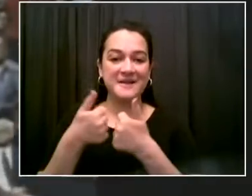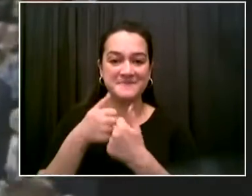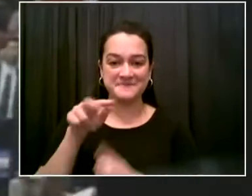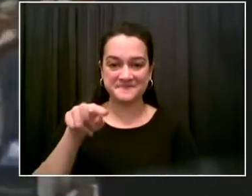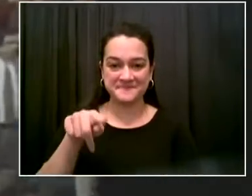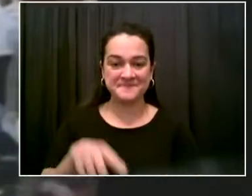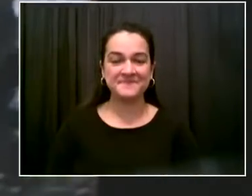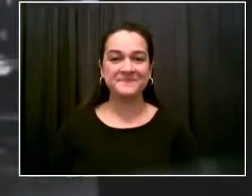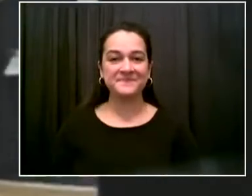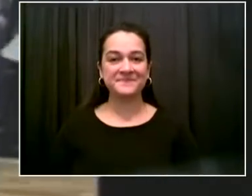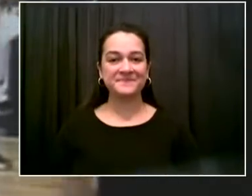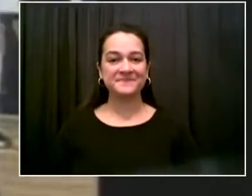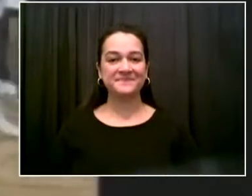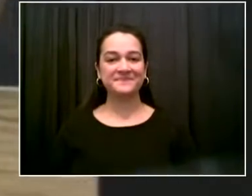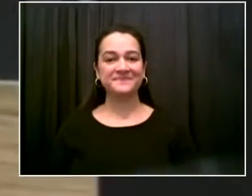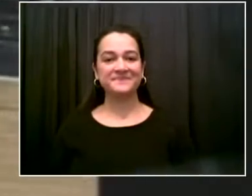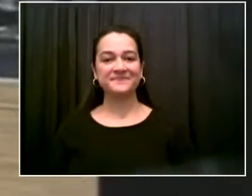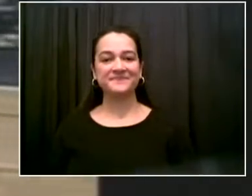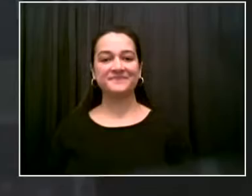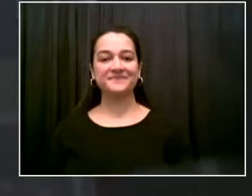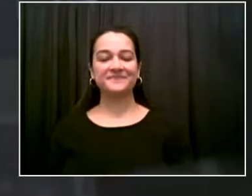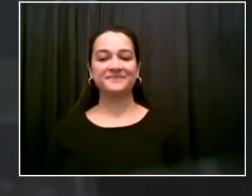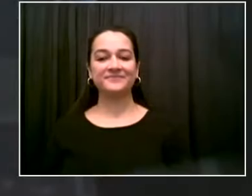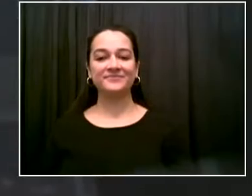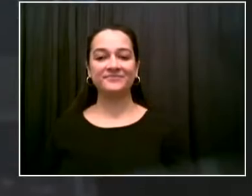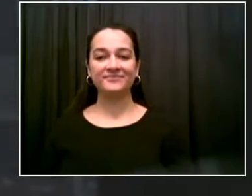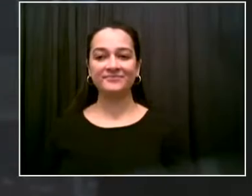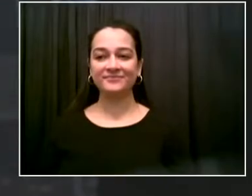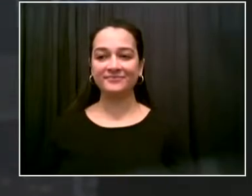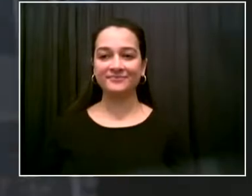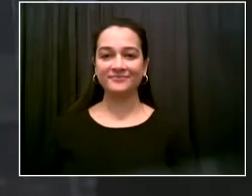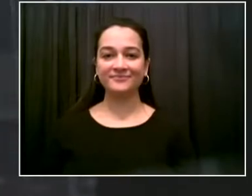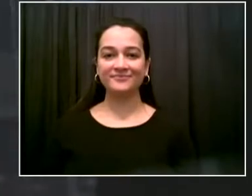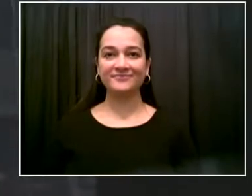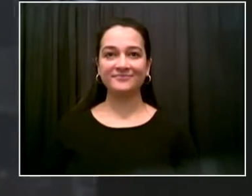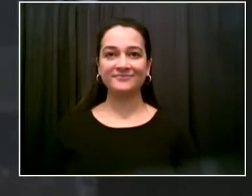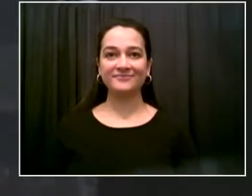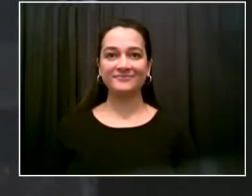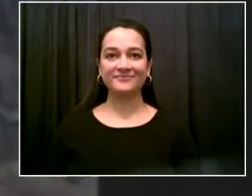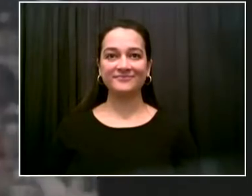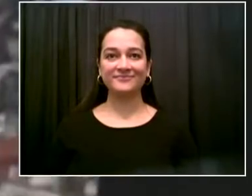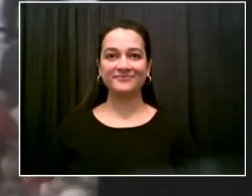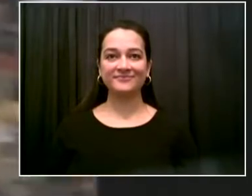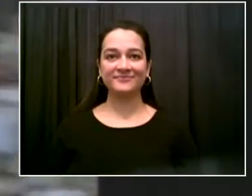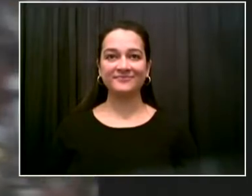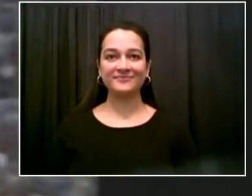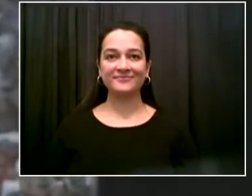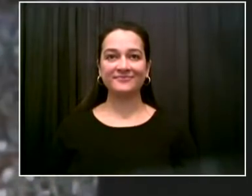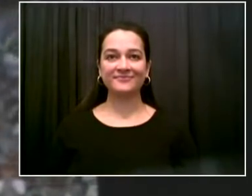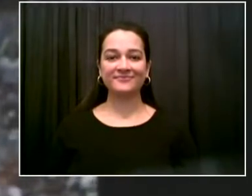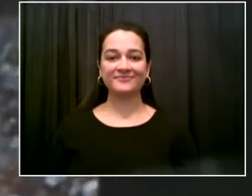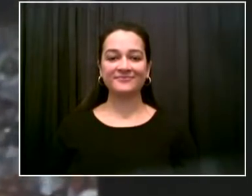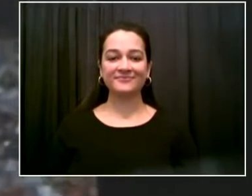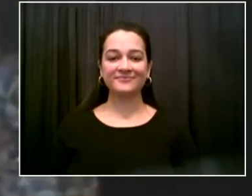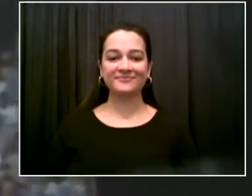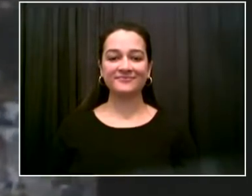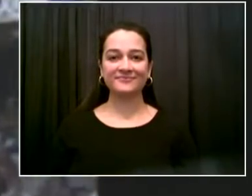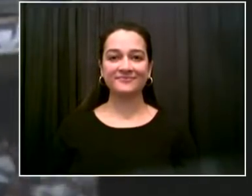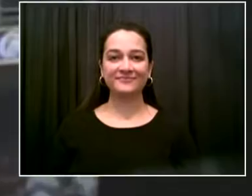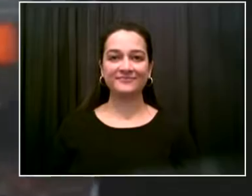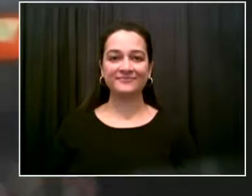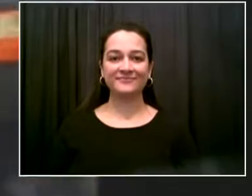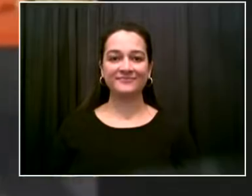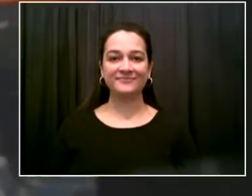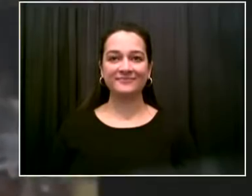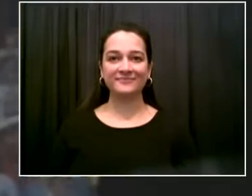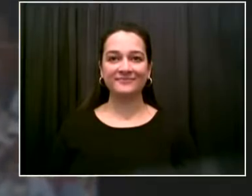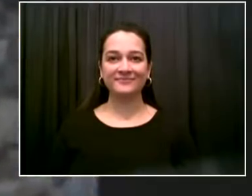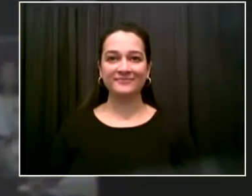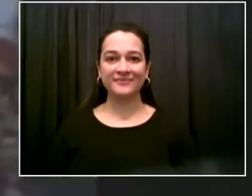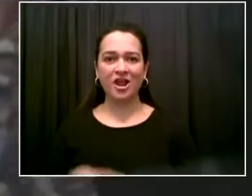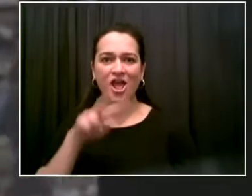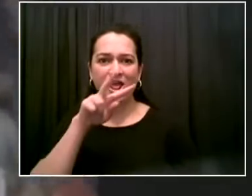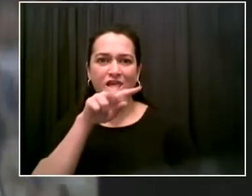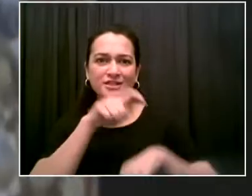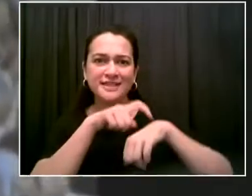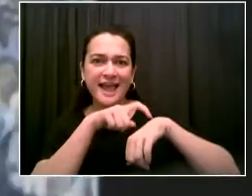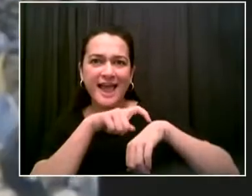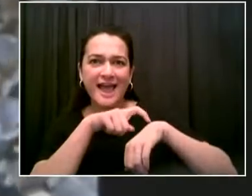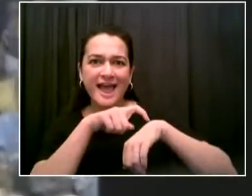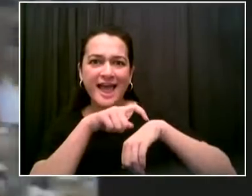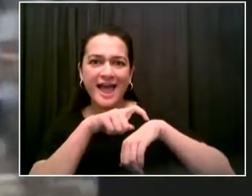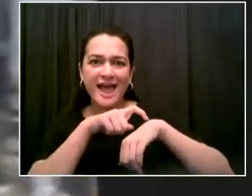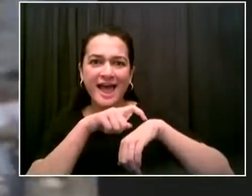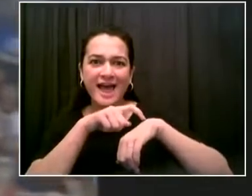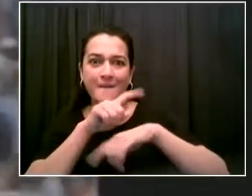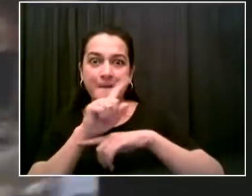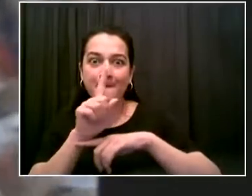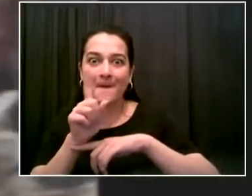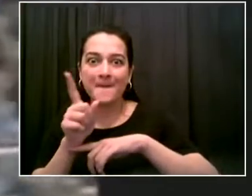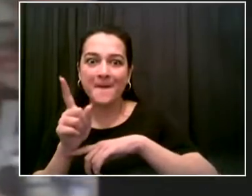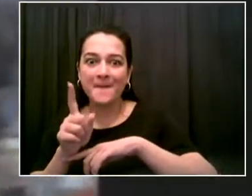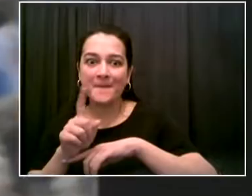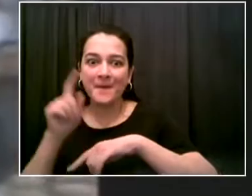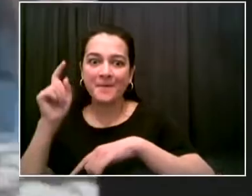CLIP.